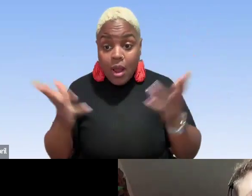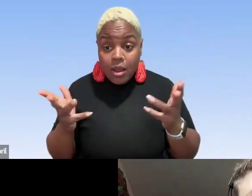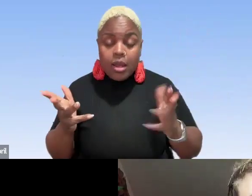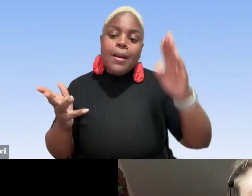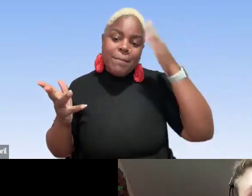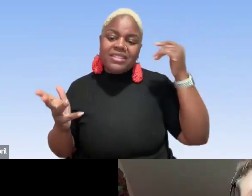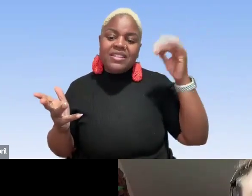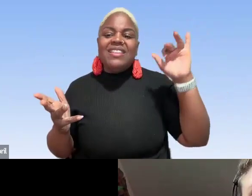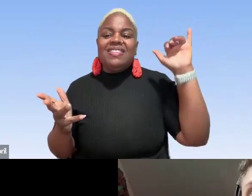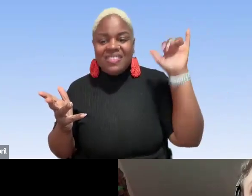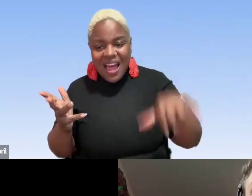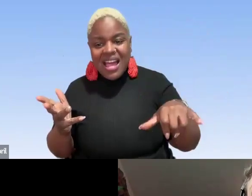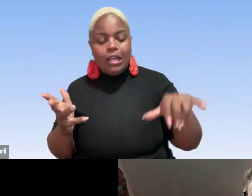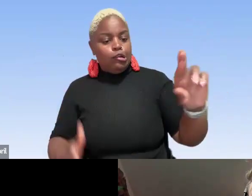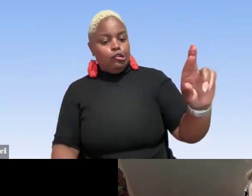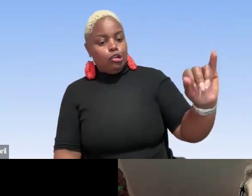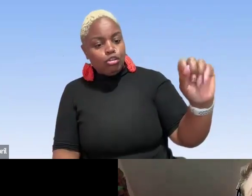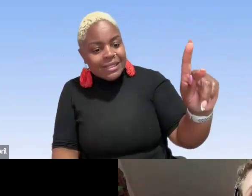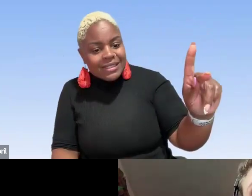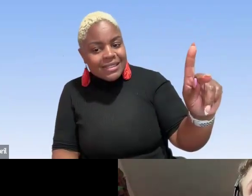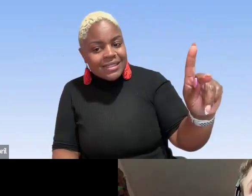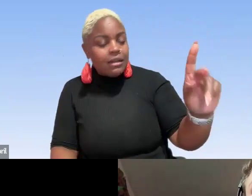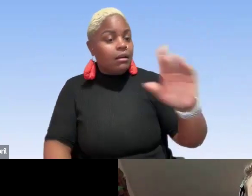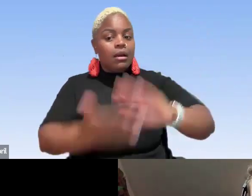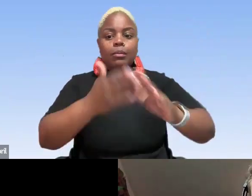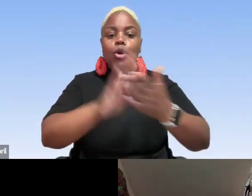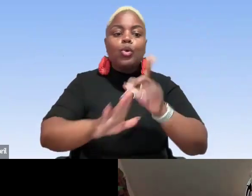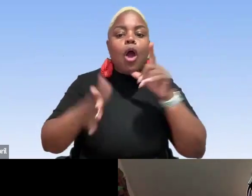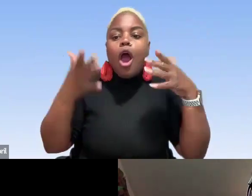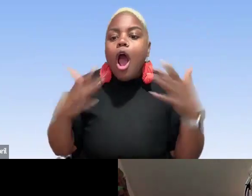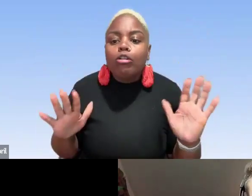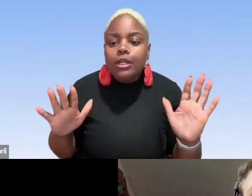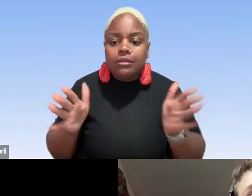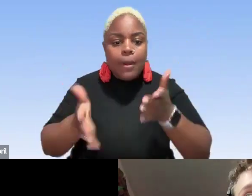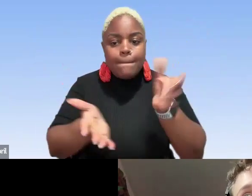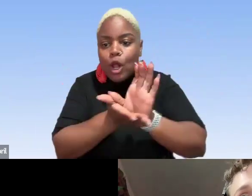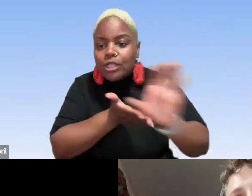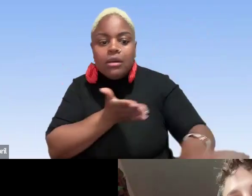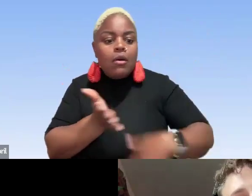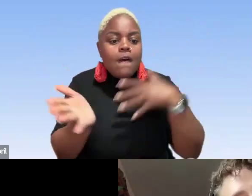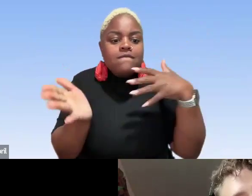that are already, um, the most vulnerable. Um, but I think it's the only way for us to win,